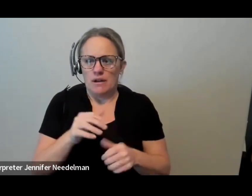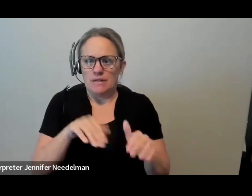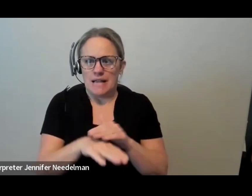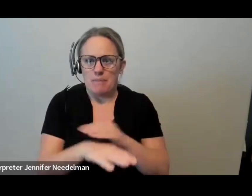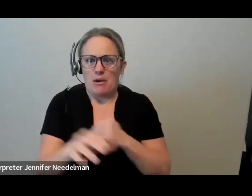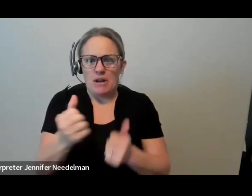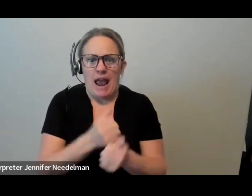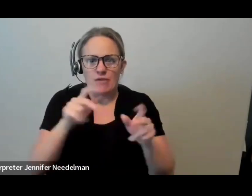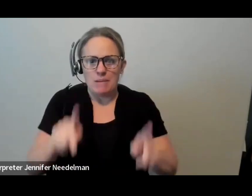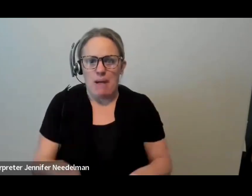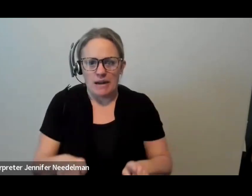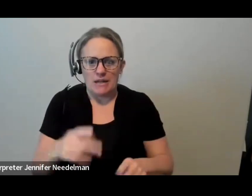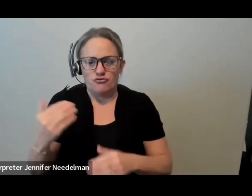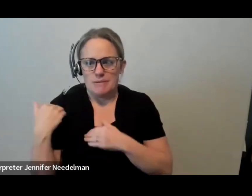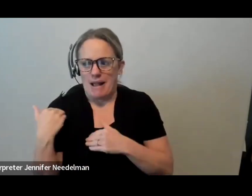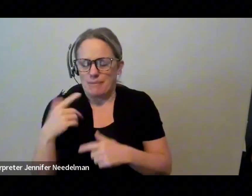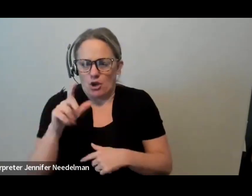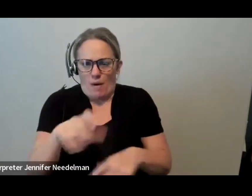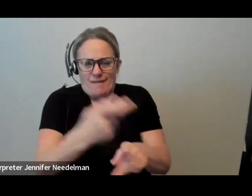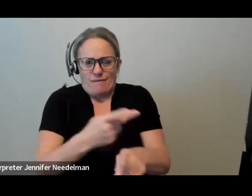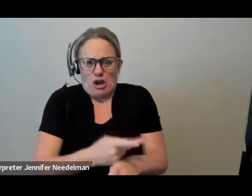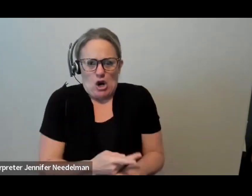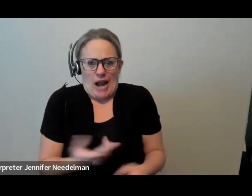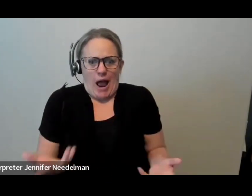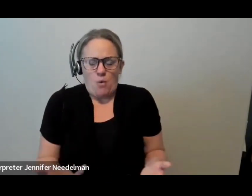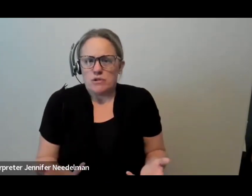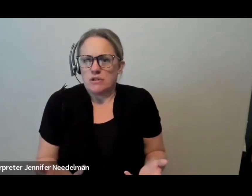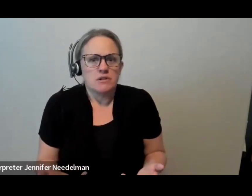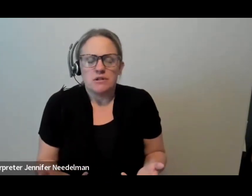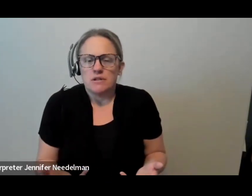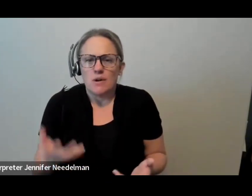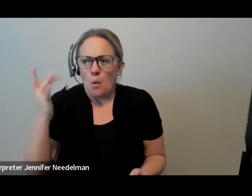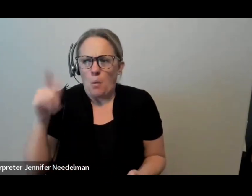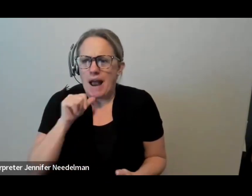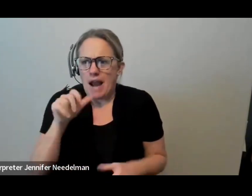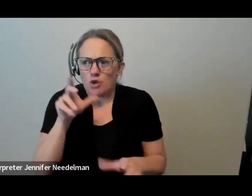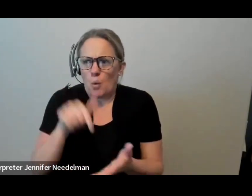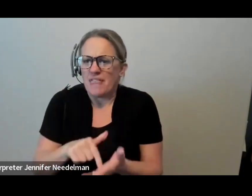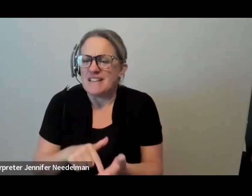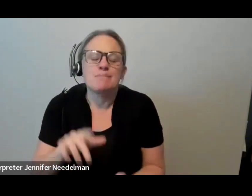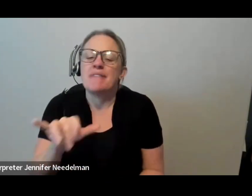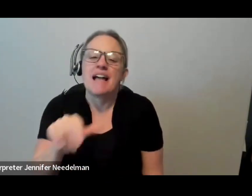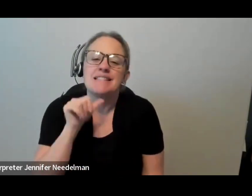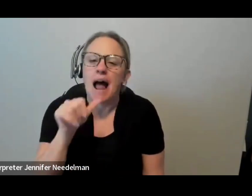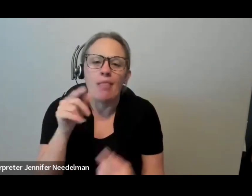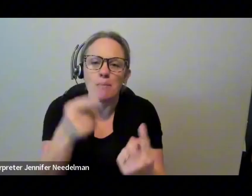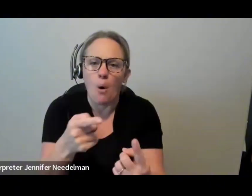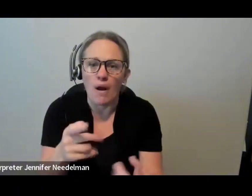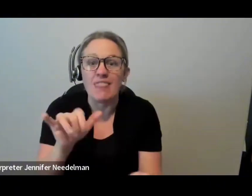You gotta figure it all out. Like why aren't you doing this? And that's not what's being said, that's just what I hear